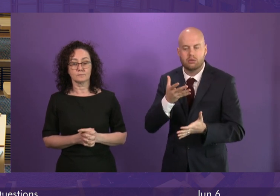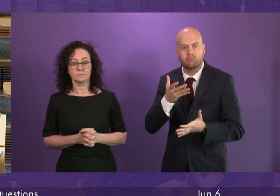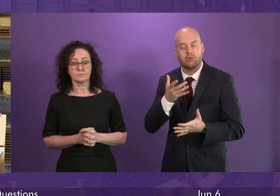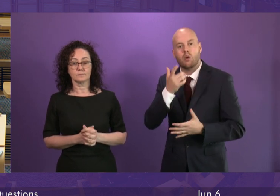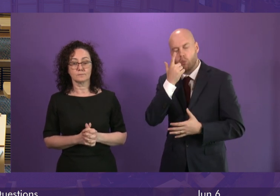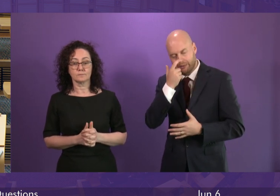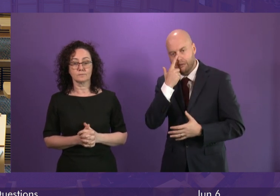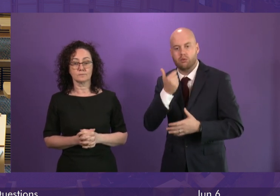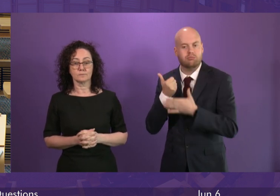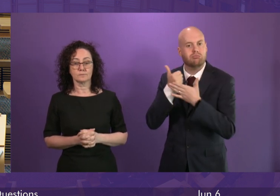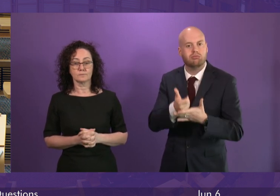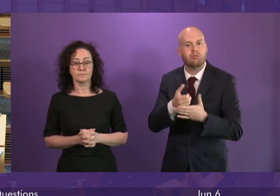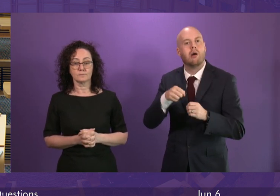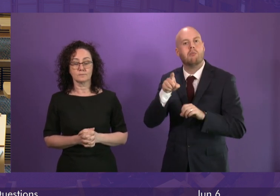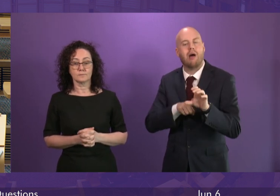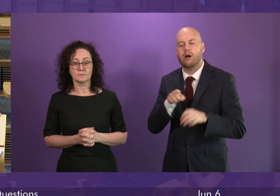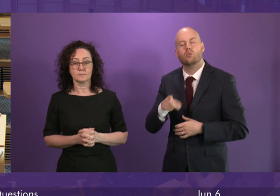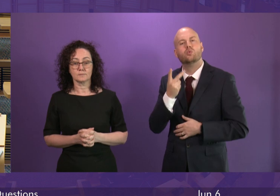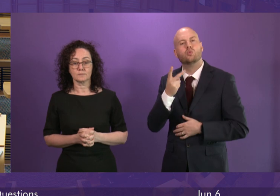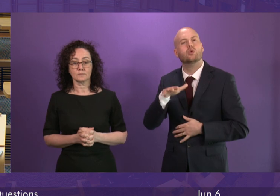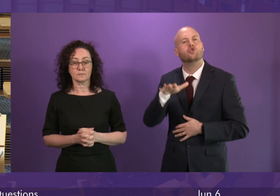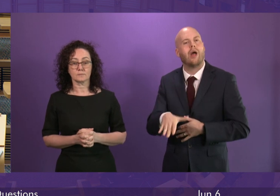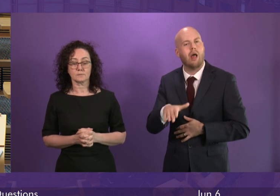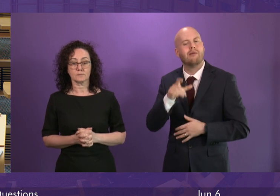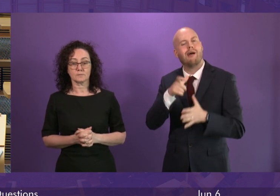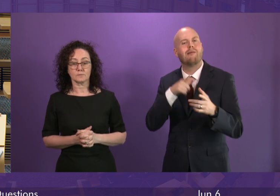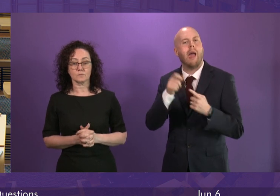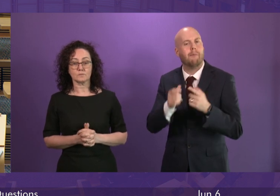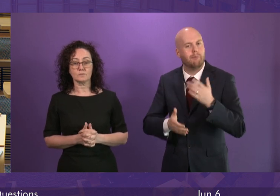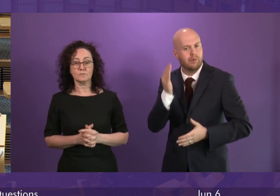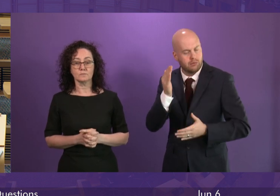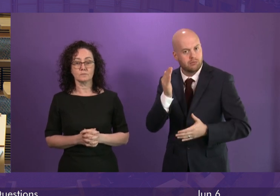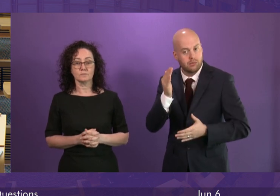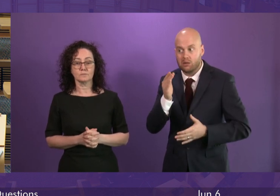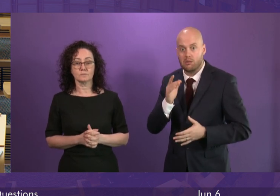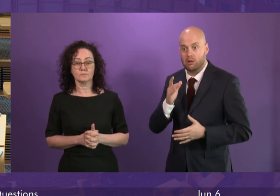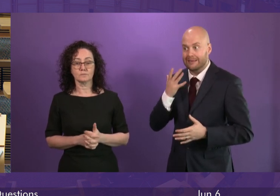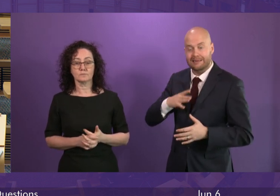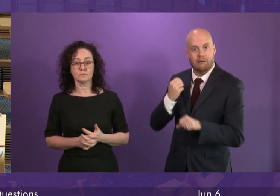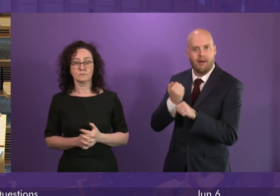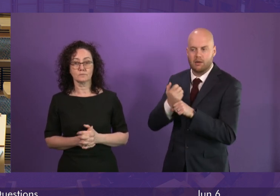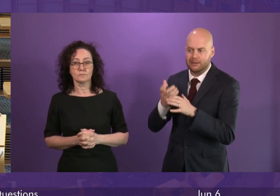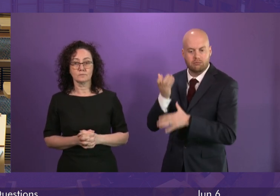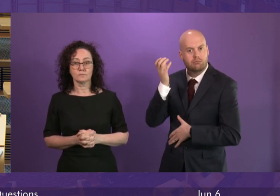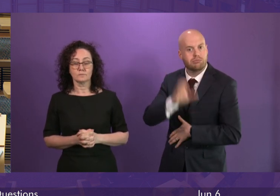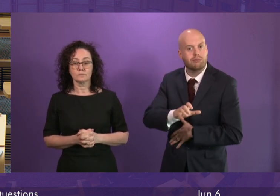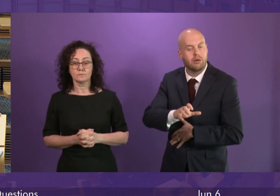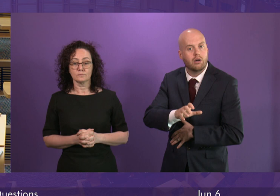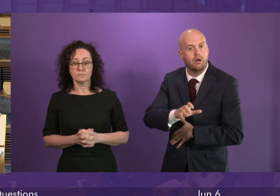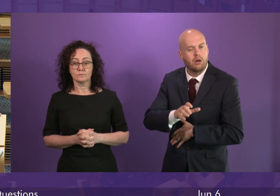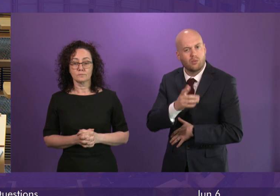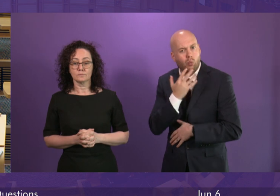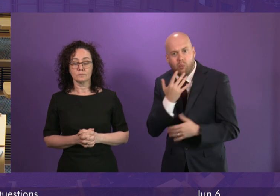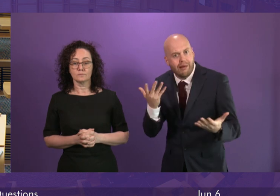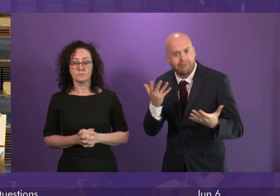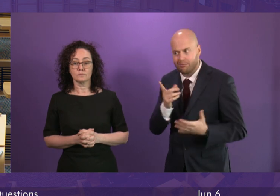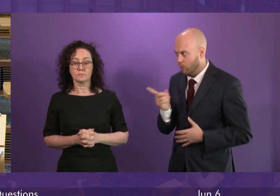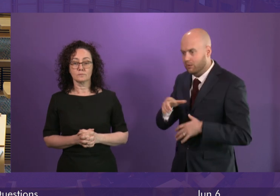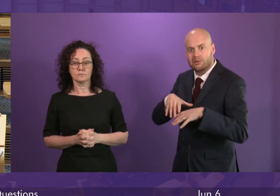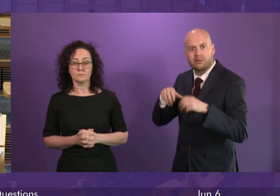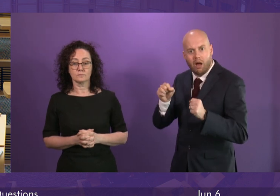twochild cap. When will the Government at long last think about its moral responsibility?